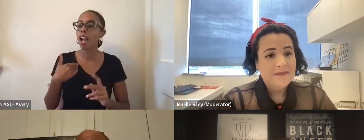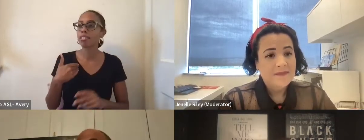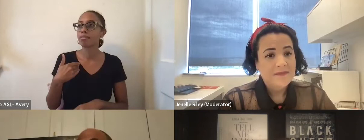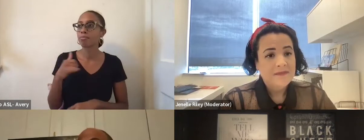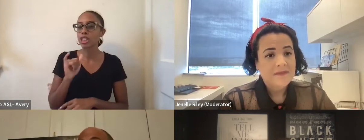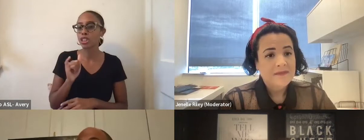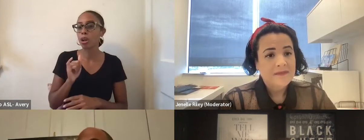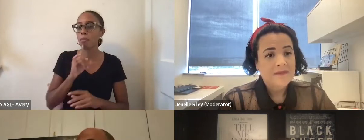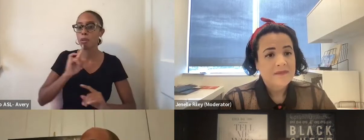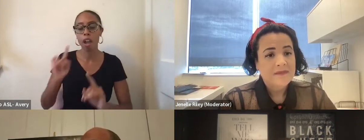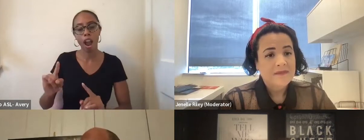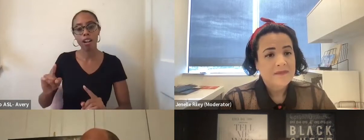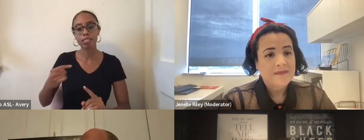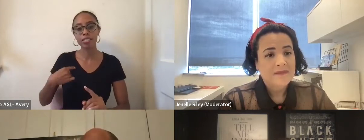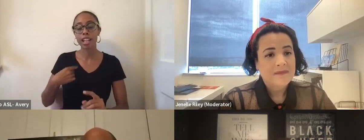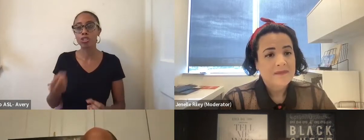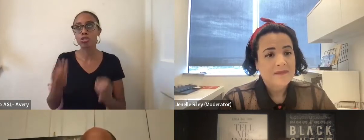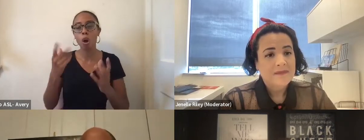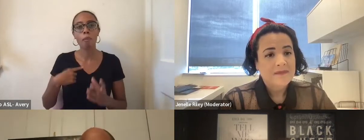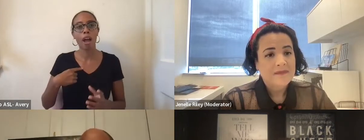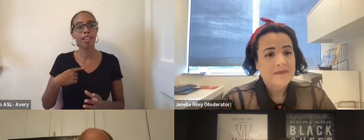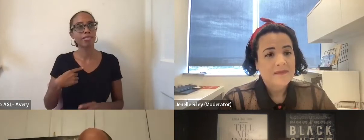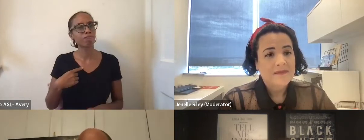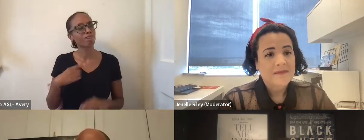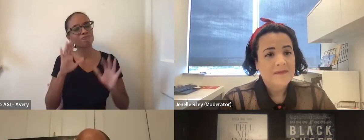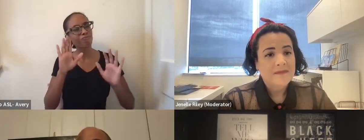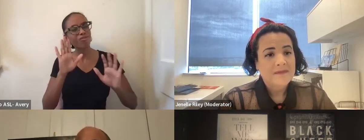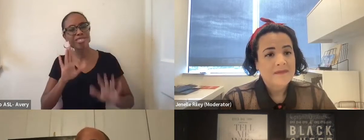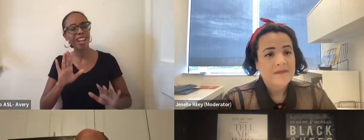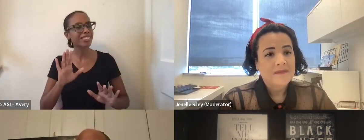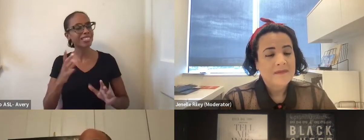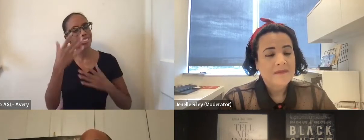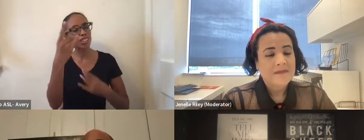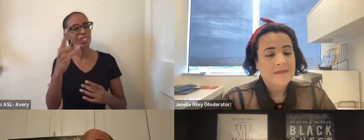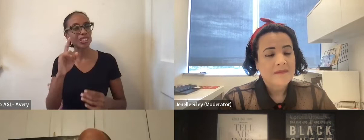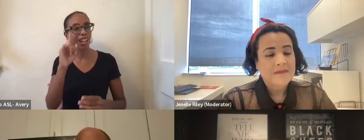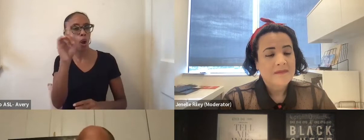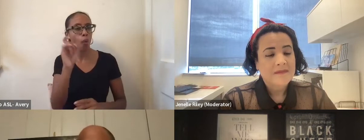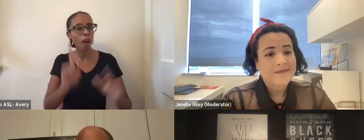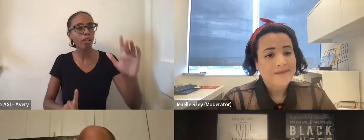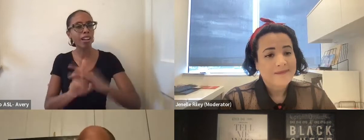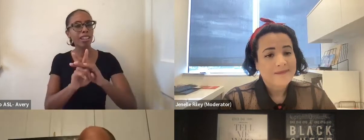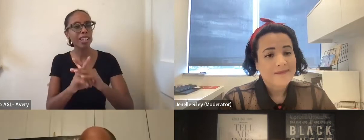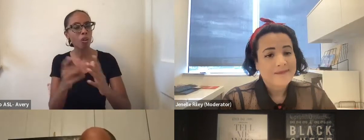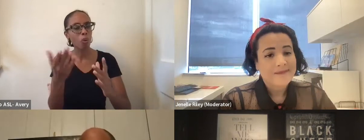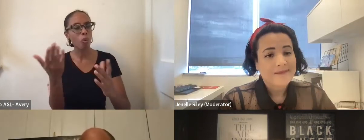What is that kind of emotional response? Is it born of some kind of obsession?